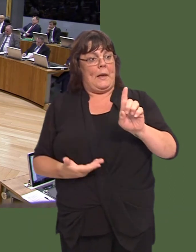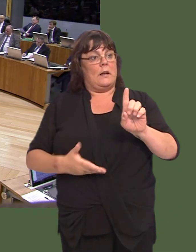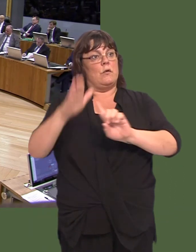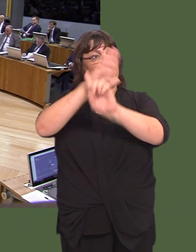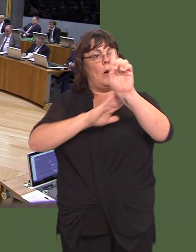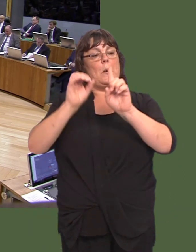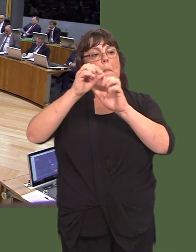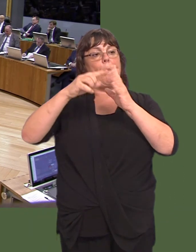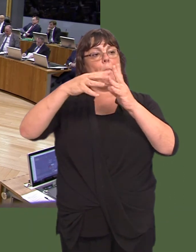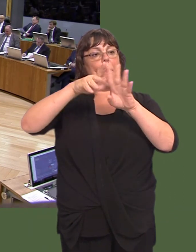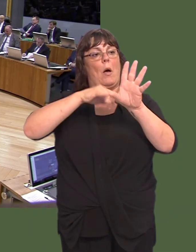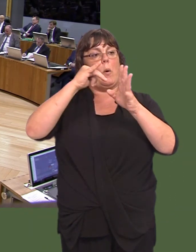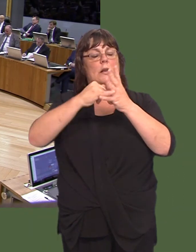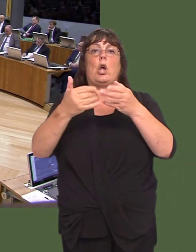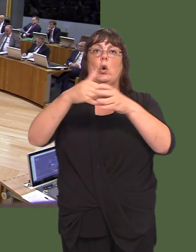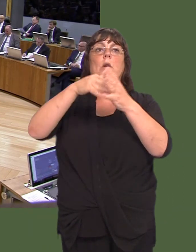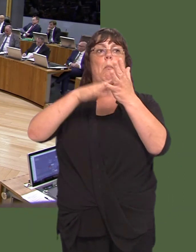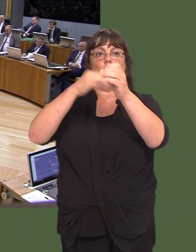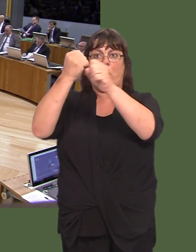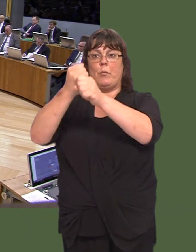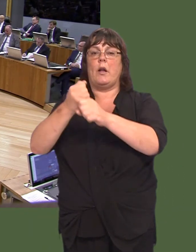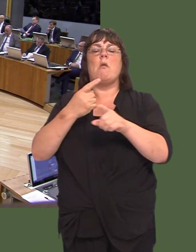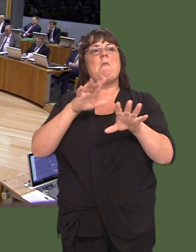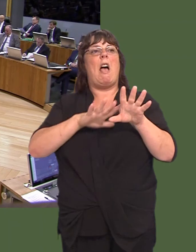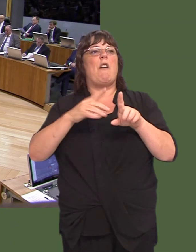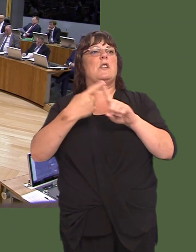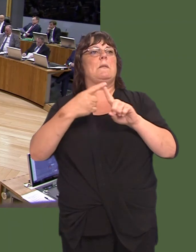businesses across Powys, including, of course, Montgomeryshire, delivering average speeds